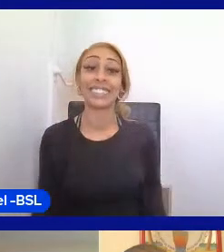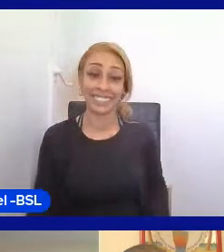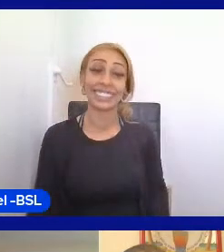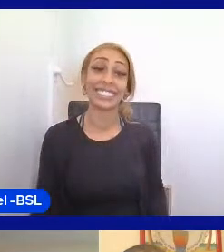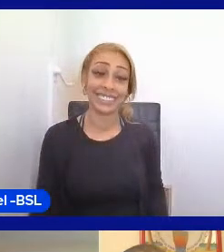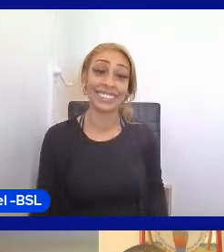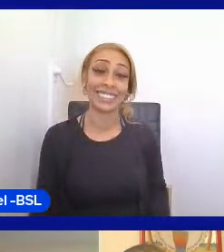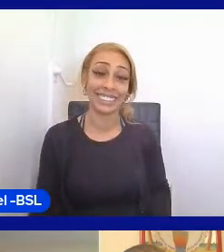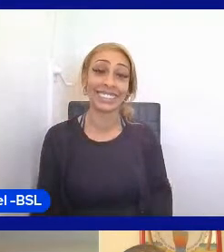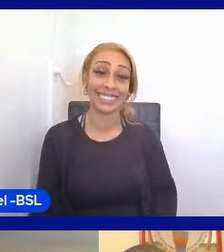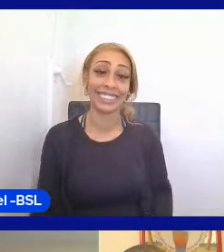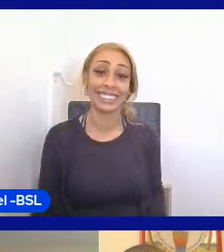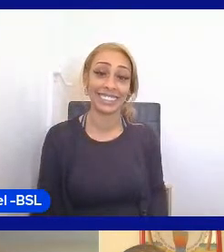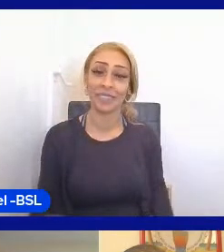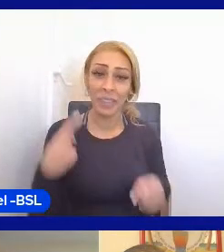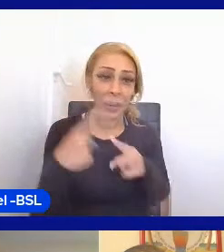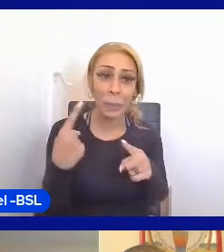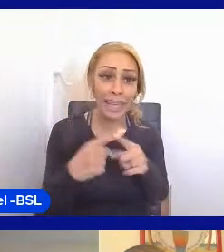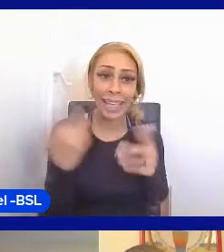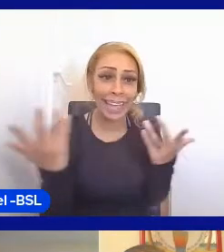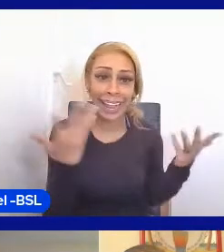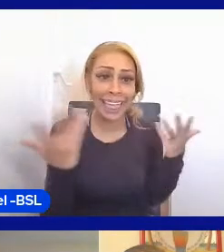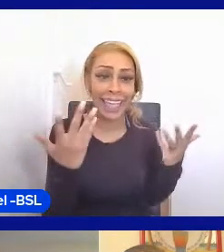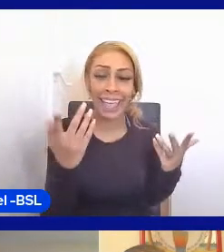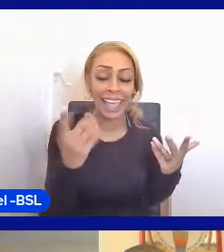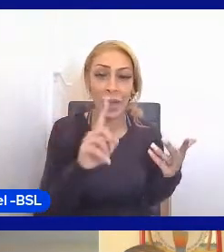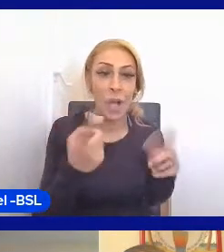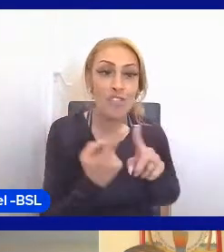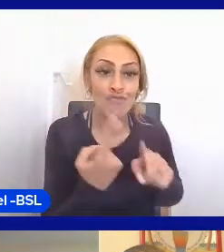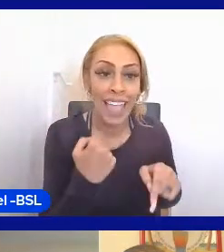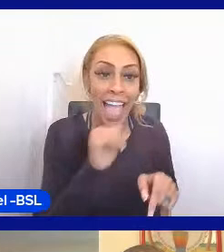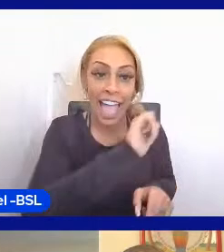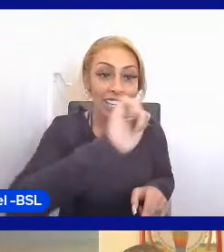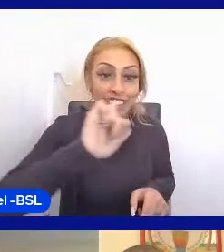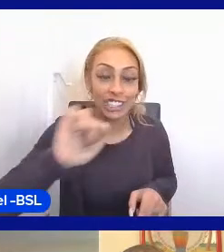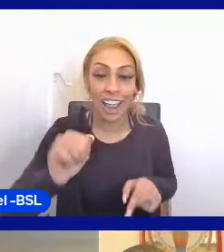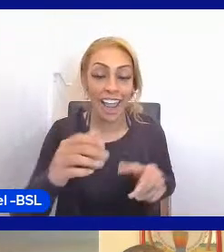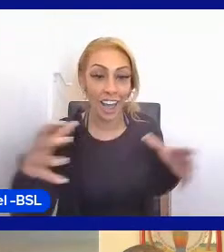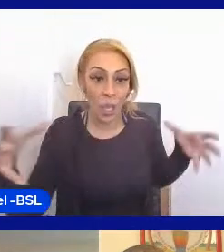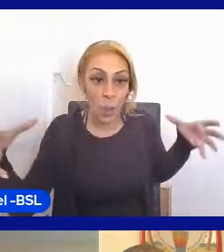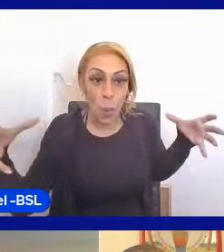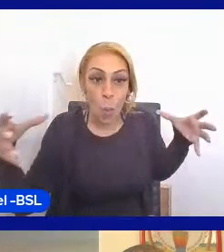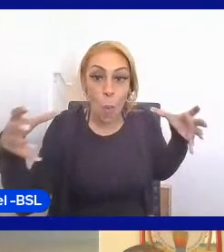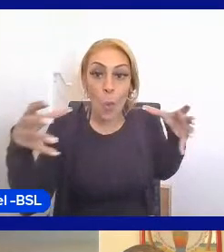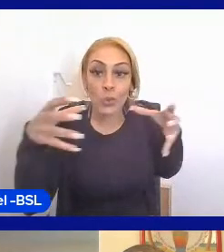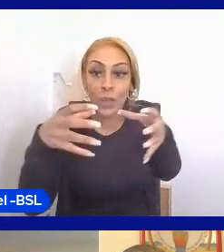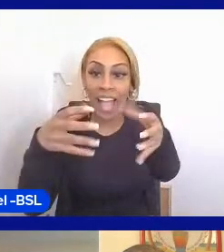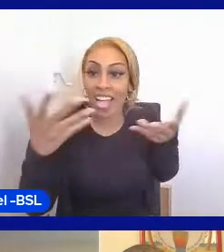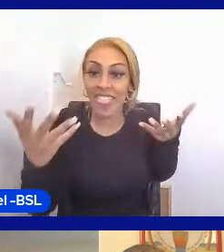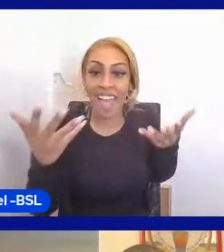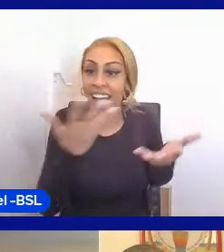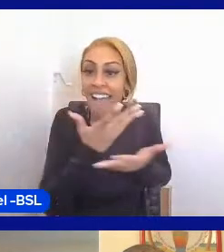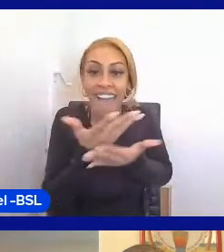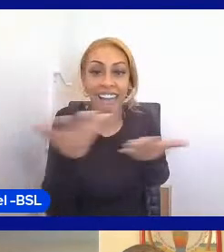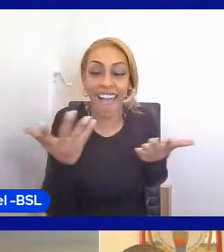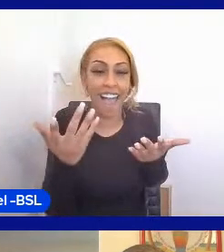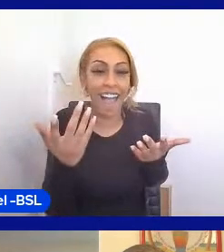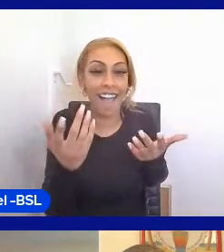versions of them, am I right in thinking that was the first time you have seen all the films together themselves?